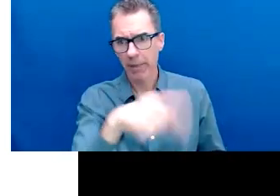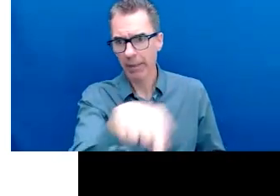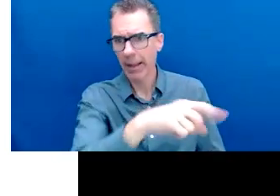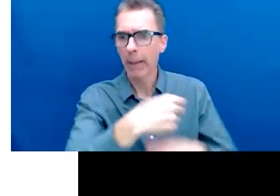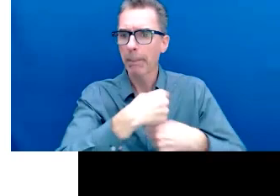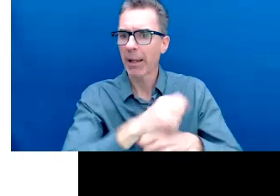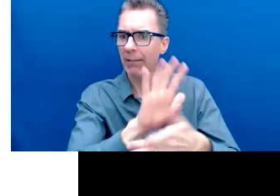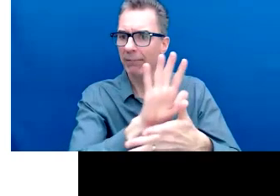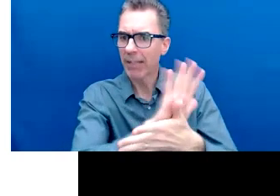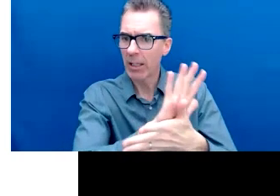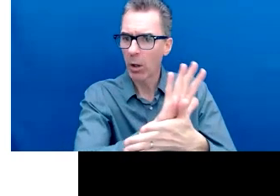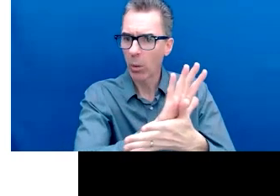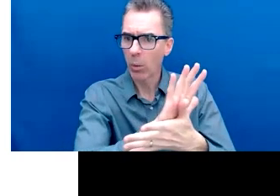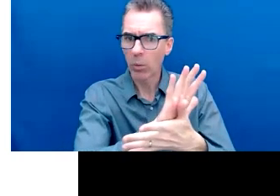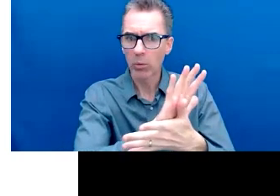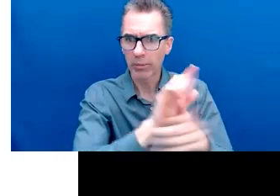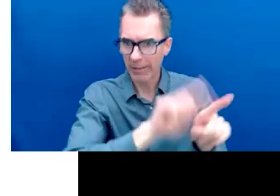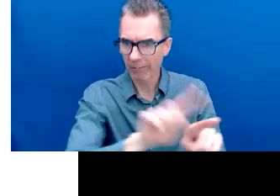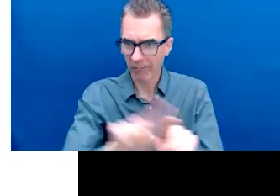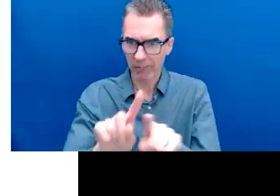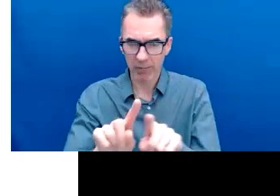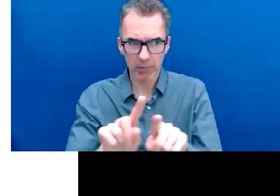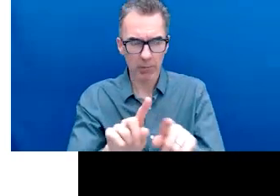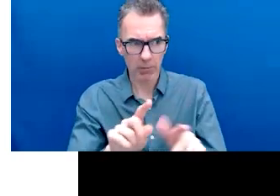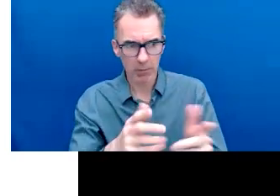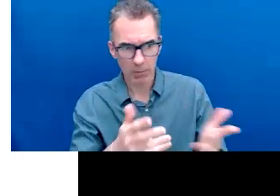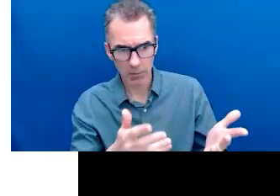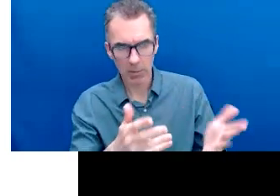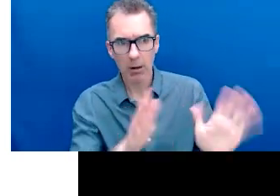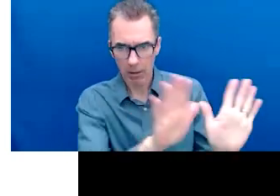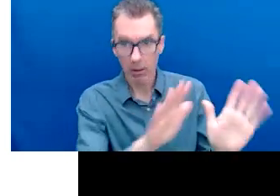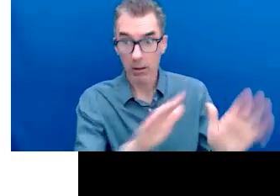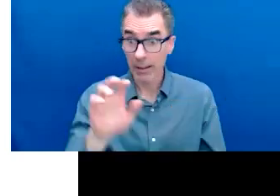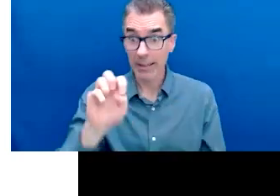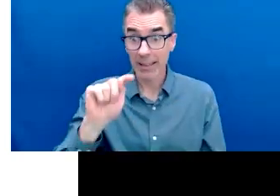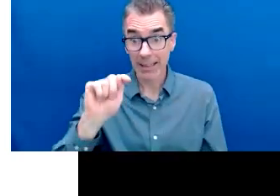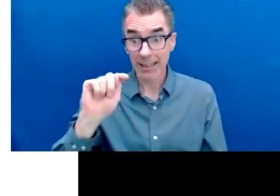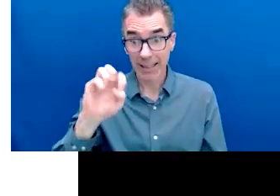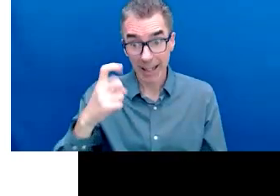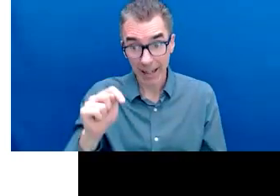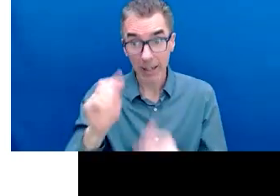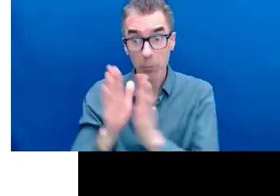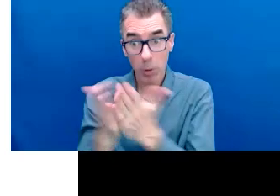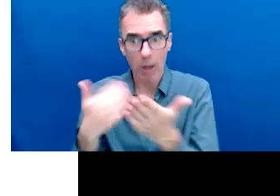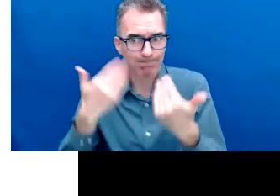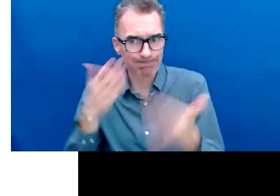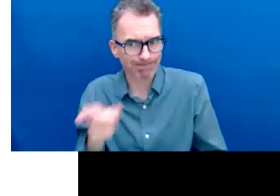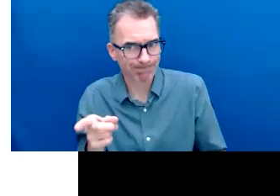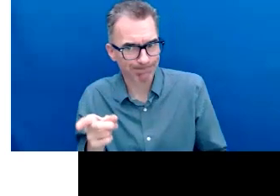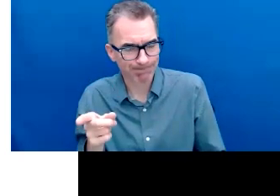I don't know about actual textbooks. But that was the main thing.